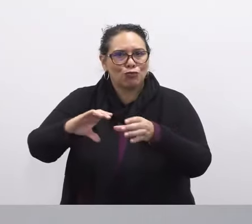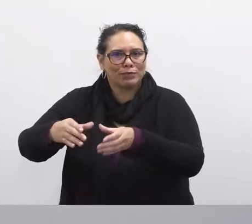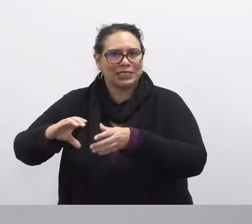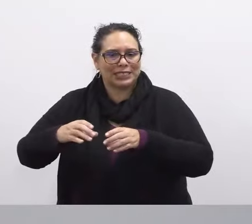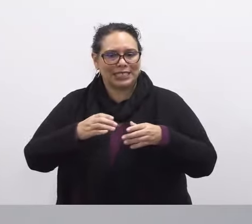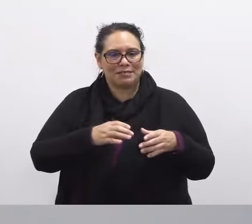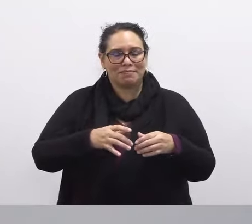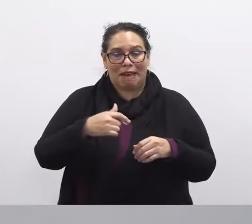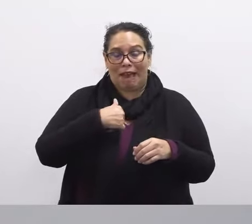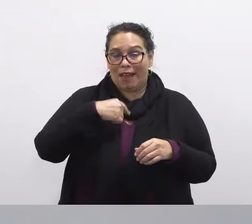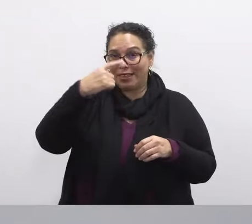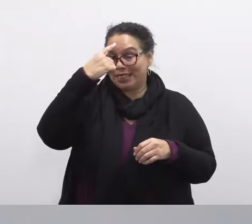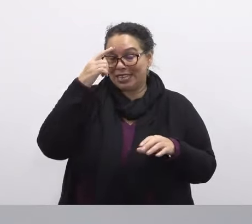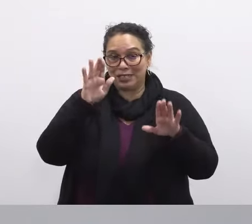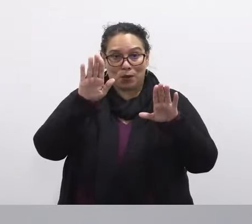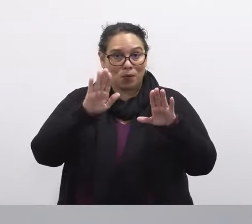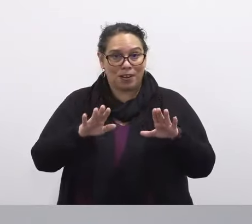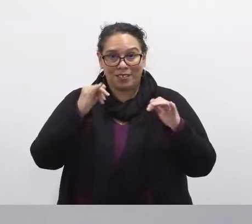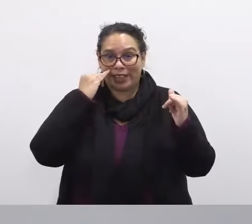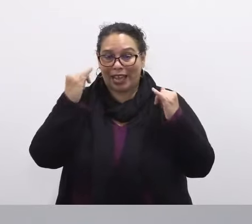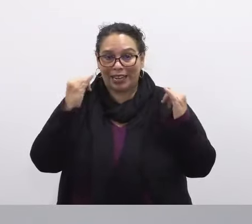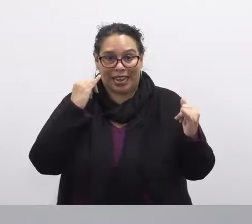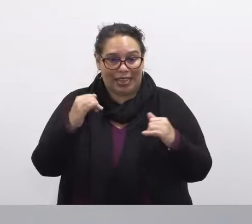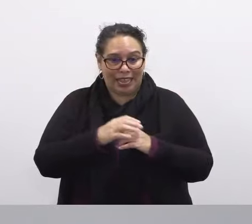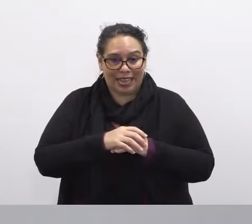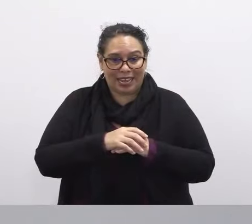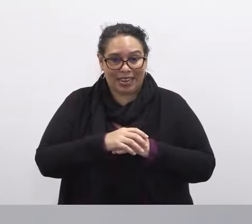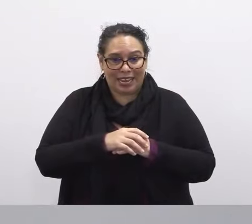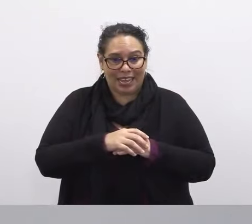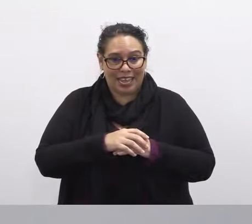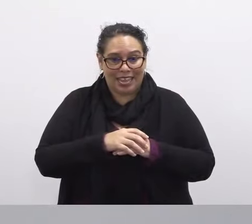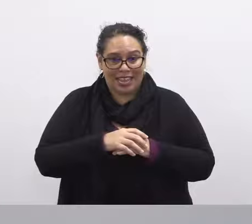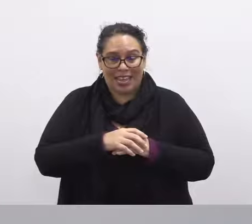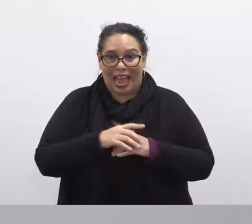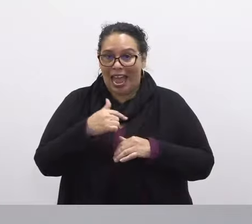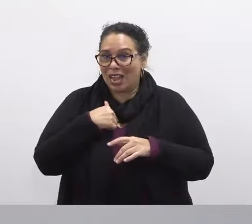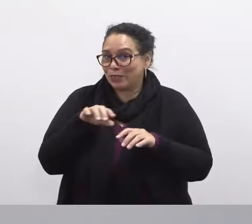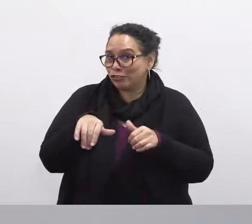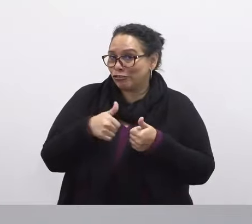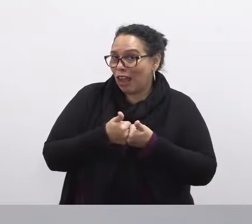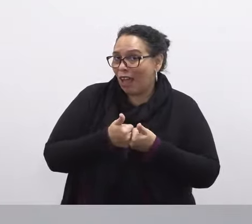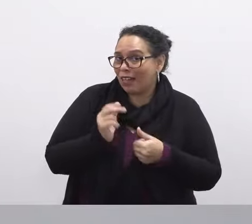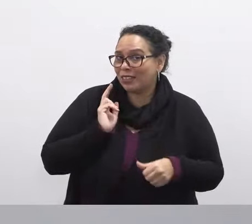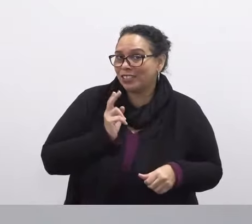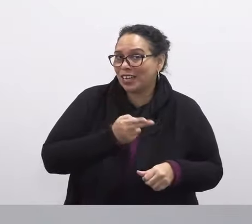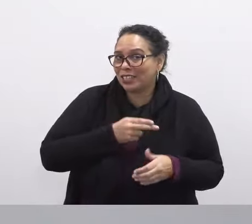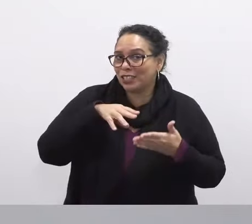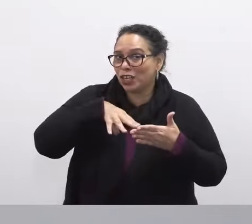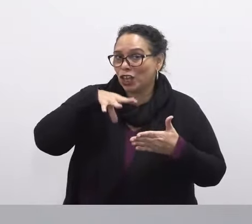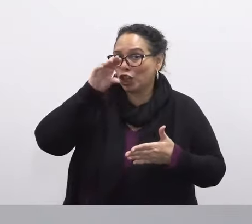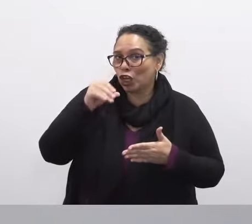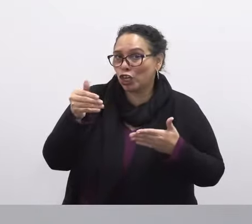I think that's a wonderful idea. And I would challenge us to learn new facts